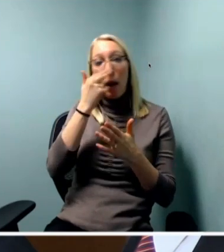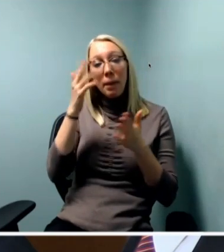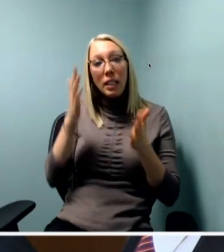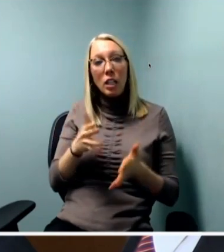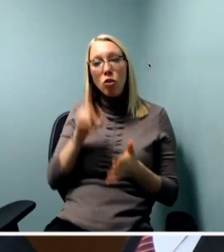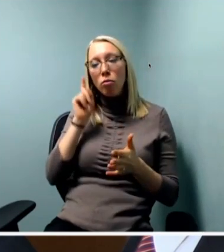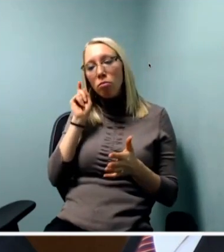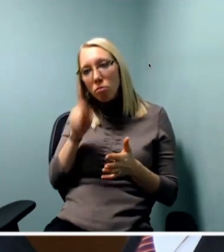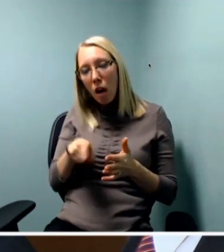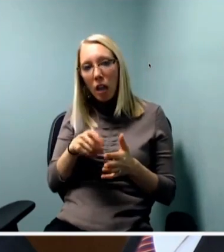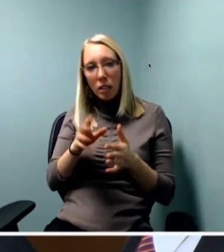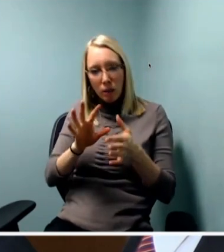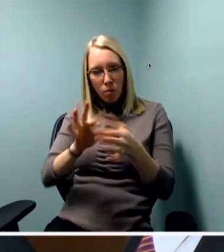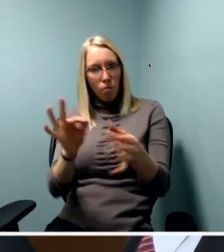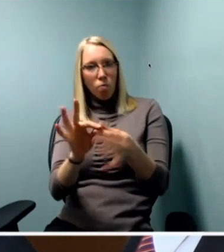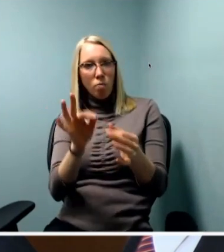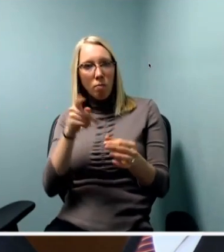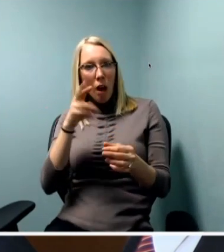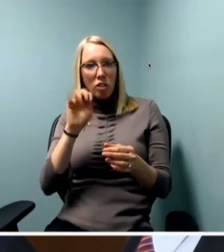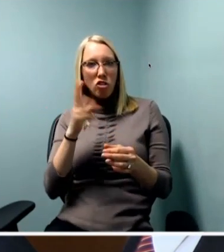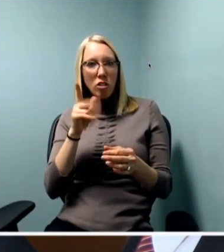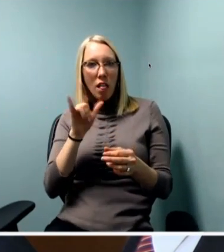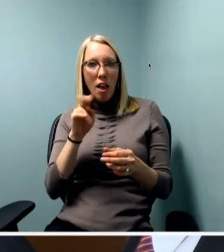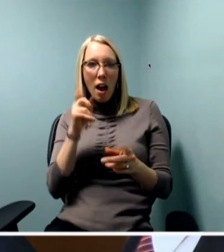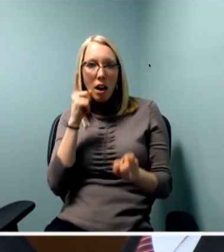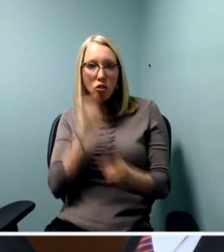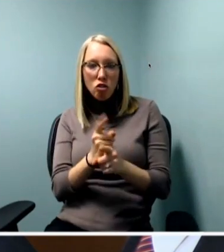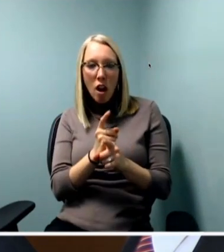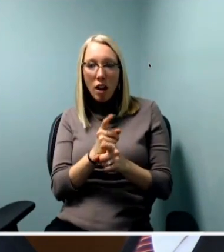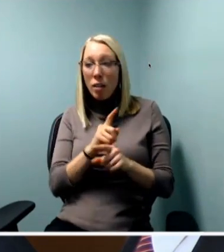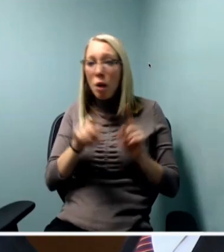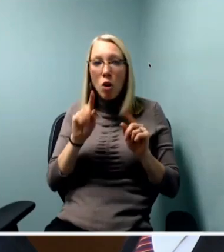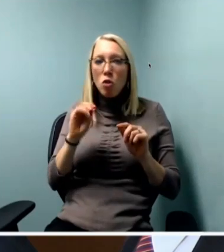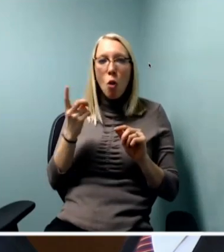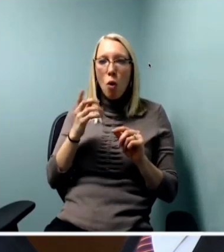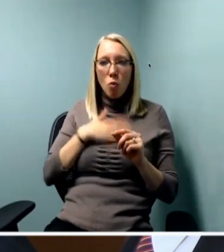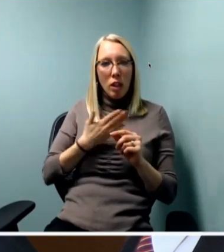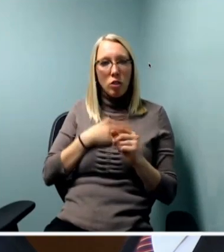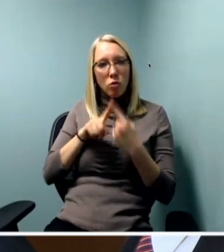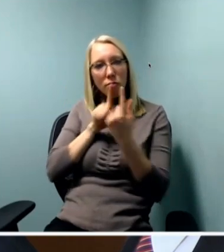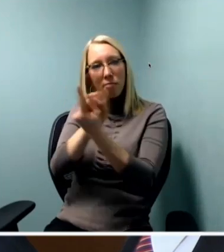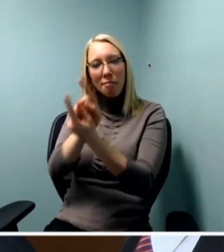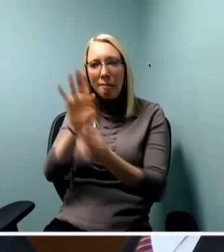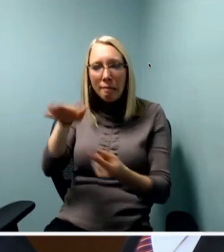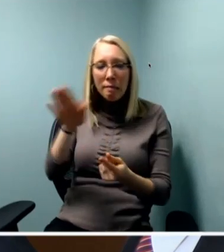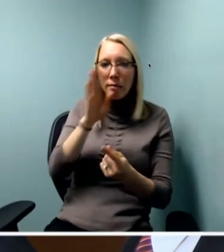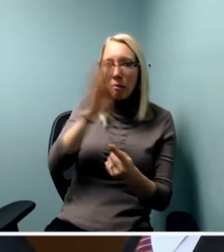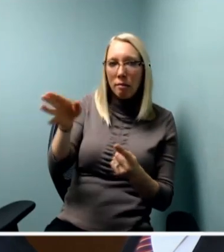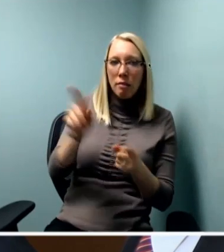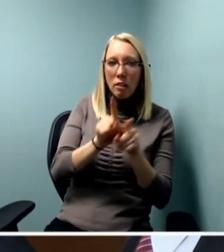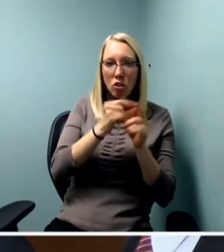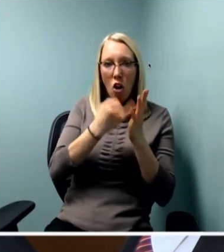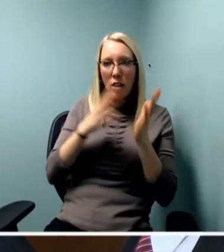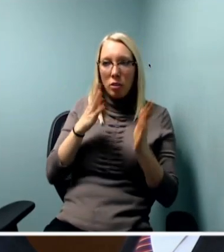but no one was willing to talk to her as an artist. They just saw her as a quadriplegic.